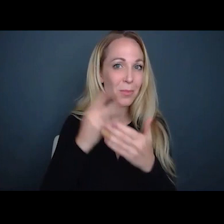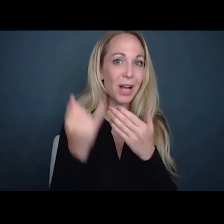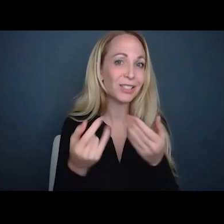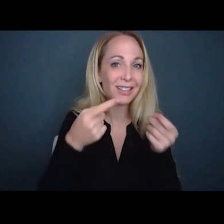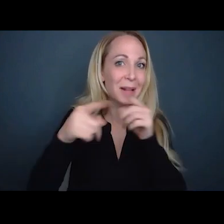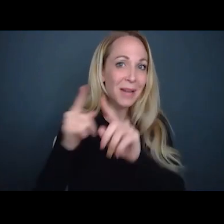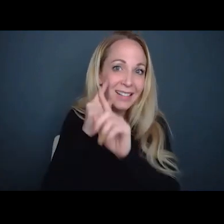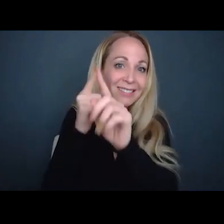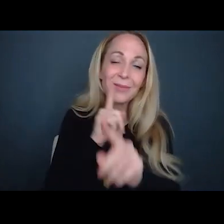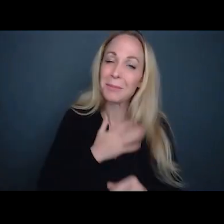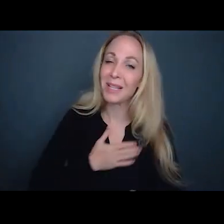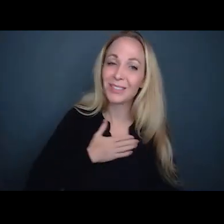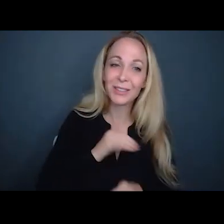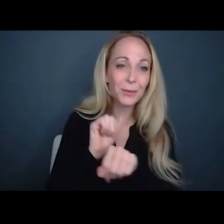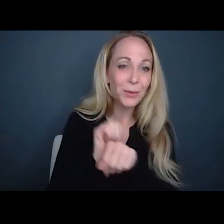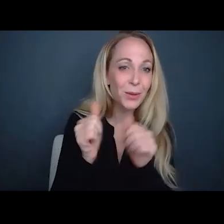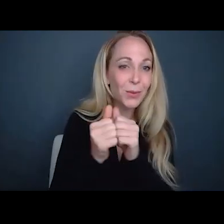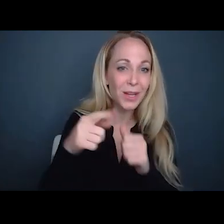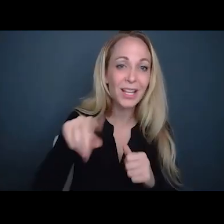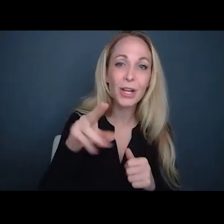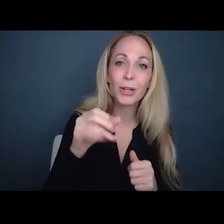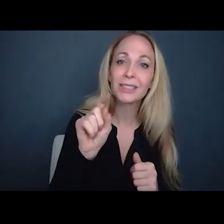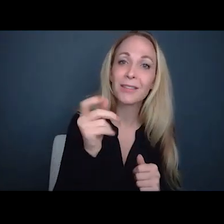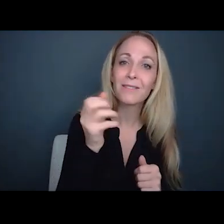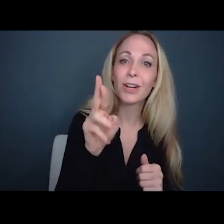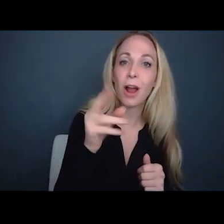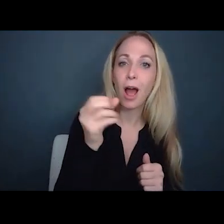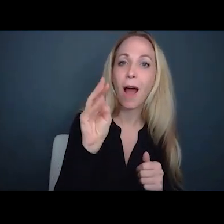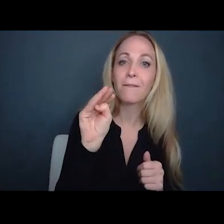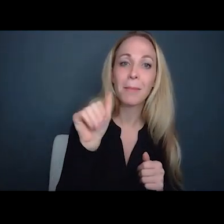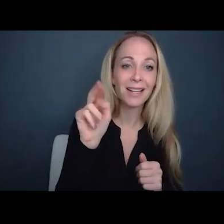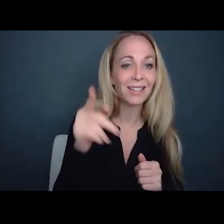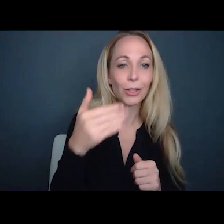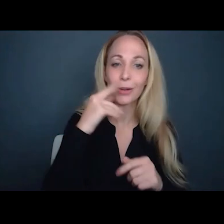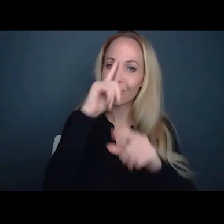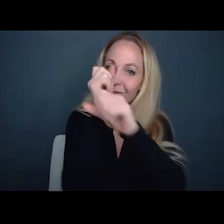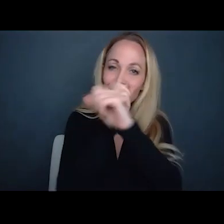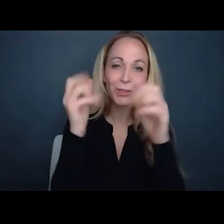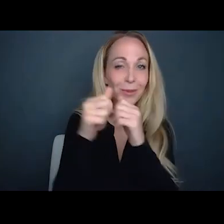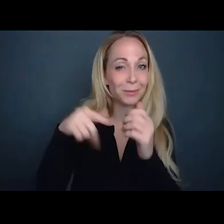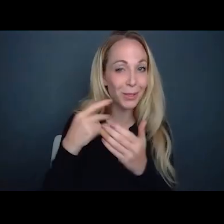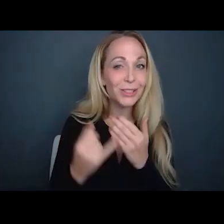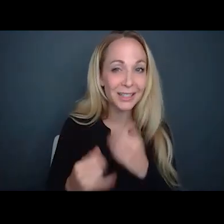It was really a pleasure to work with Christopher Hoffmann to get their vision on paper for